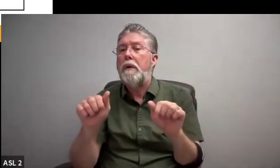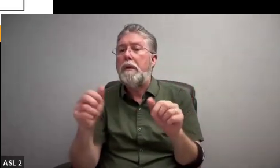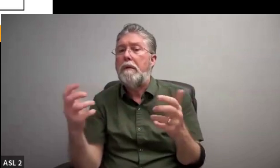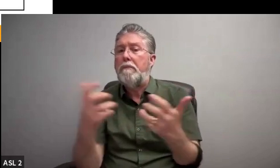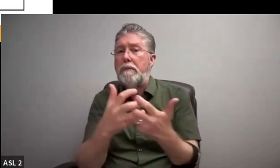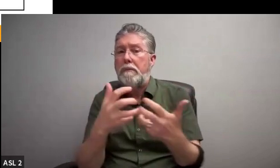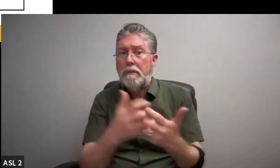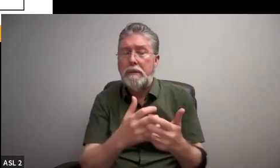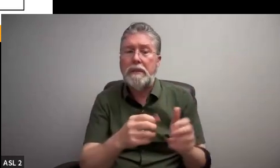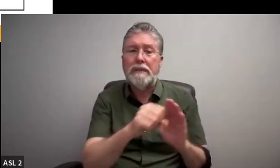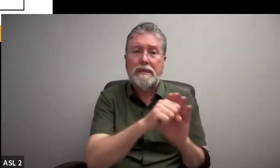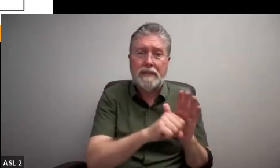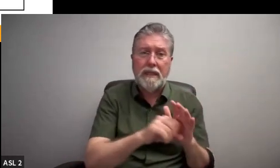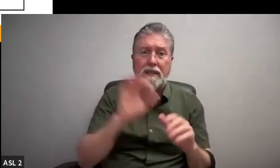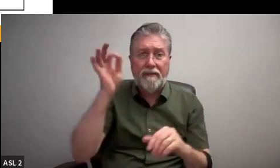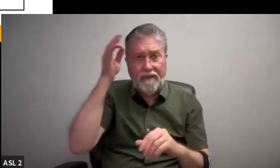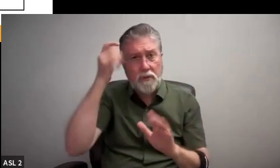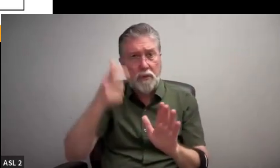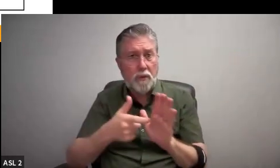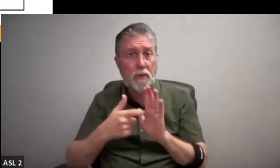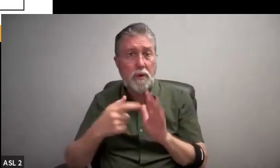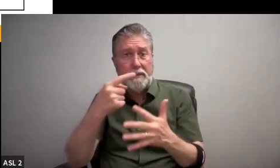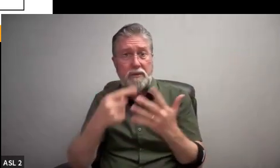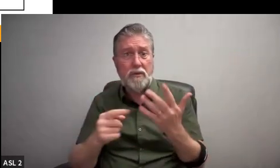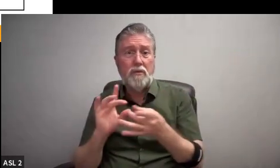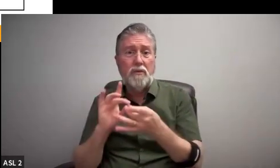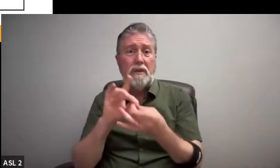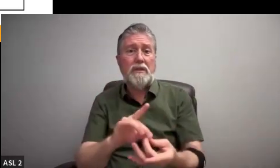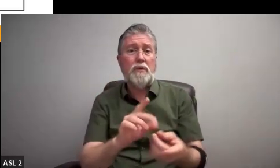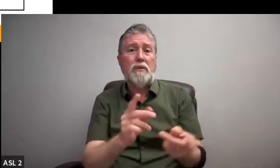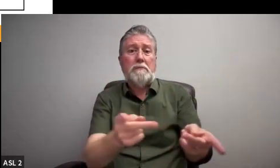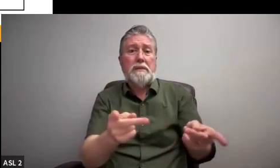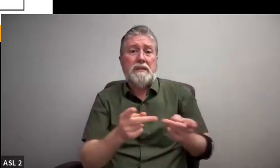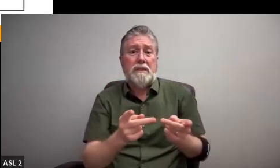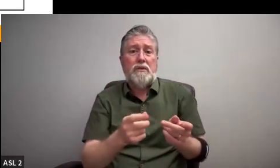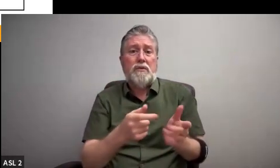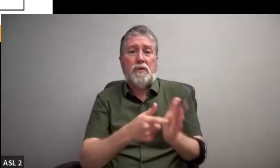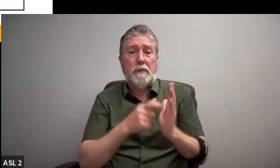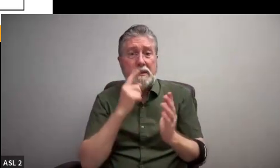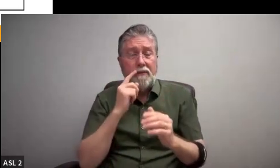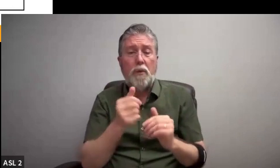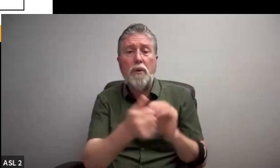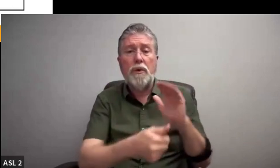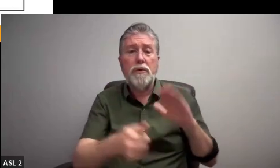and federal requirements related to the position requirements for the director of Adult Protective